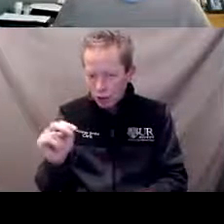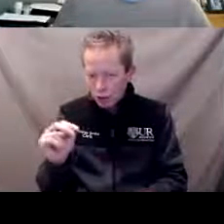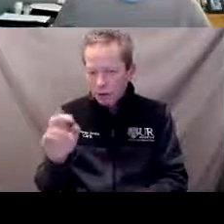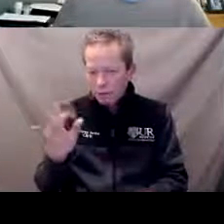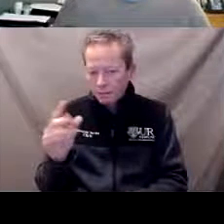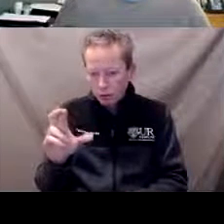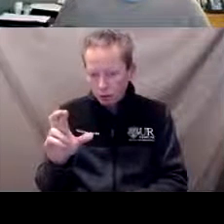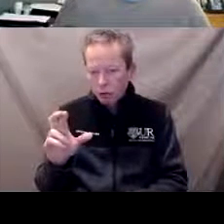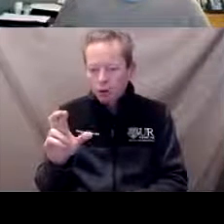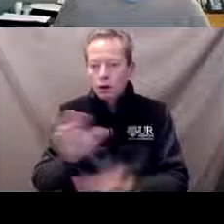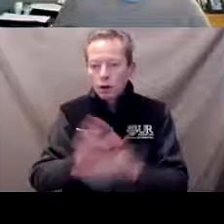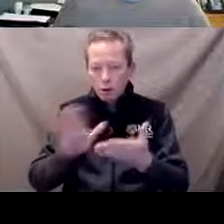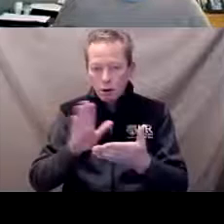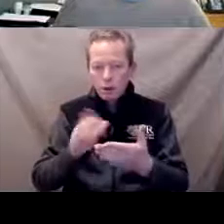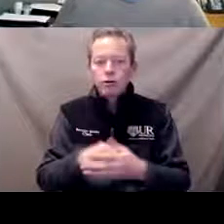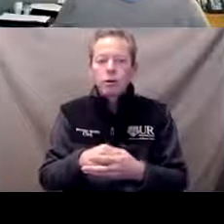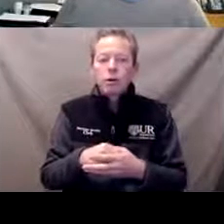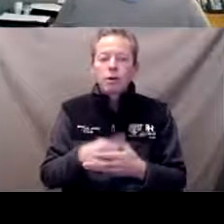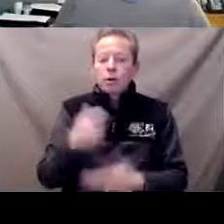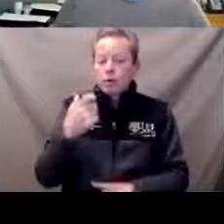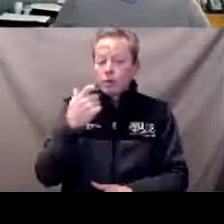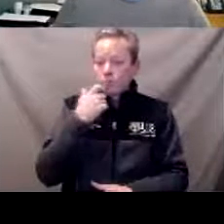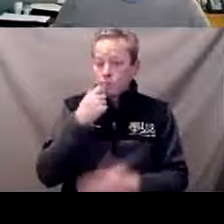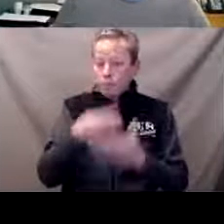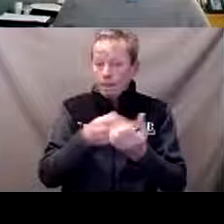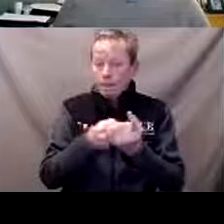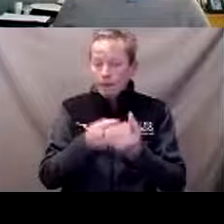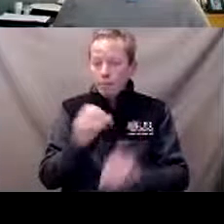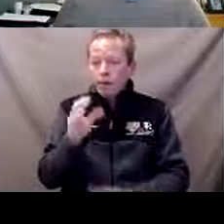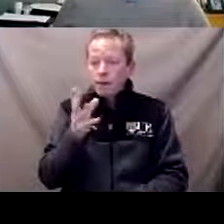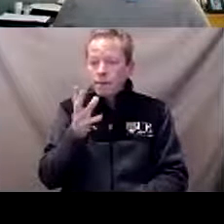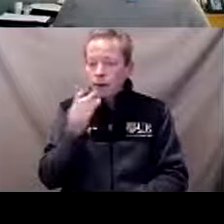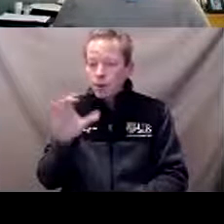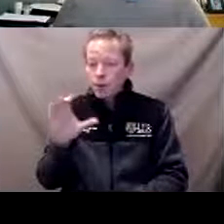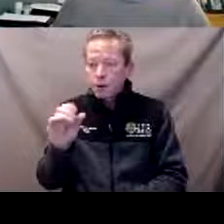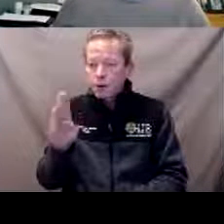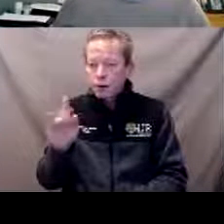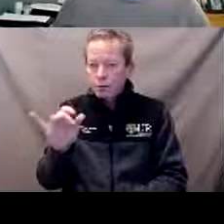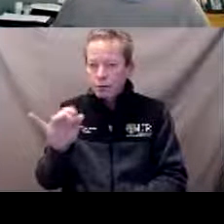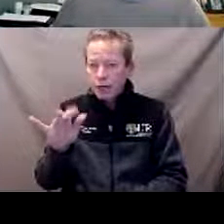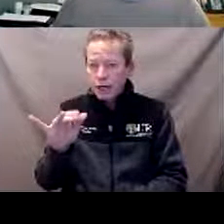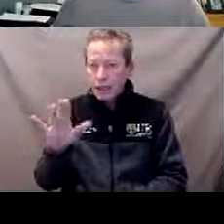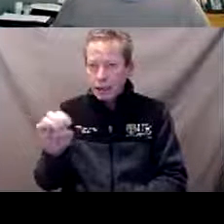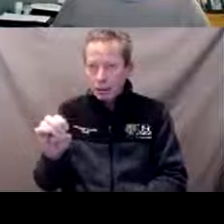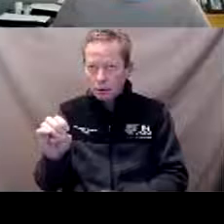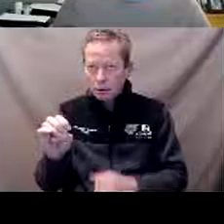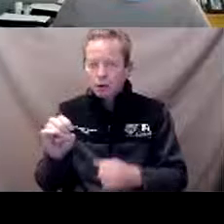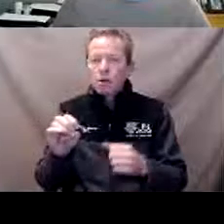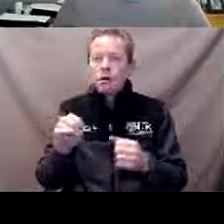Developmental Disability Nursing was just funded by the Mother Cabrini Health Foundation for a project entitled “Improving The Experience and Outcomes of Hospitalized Patients With